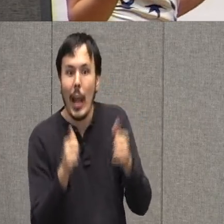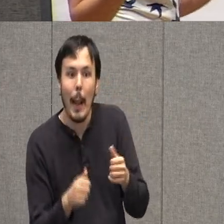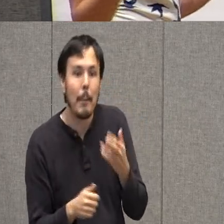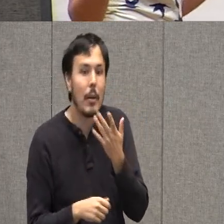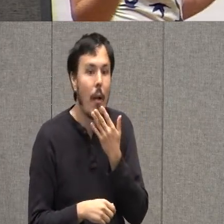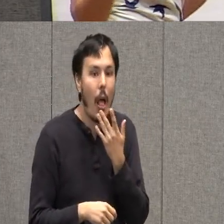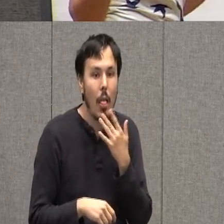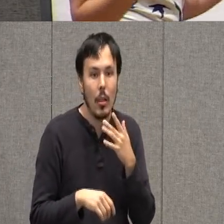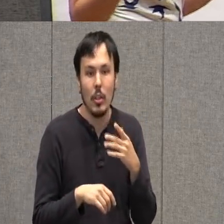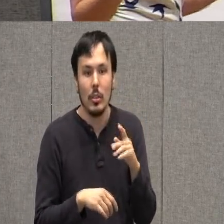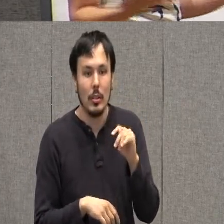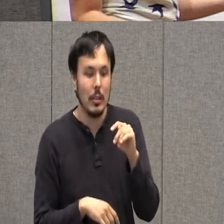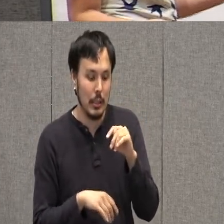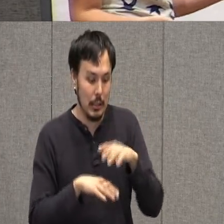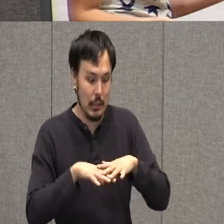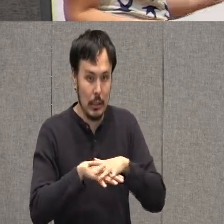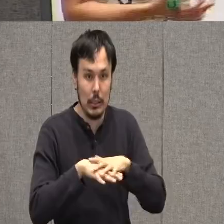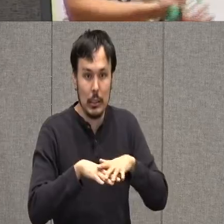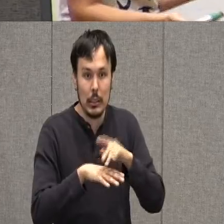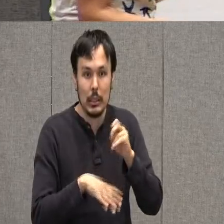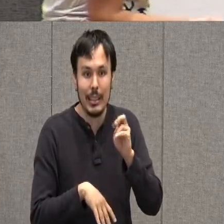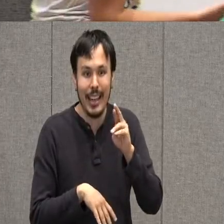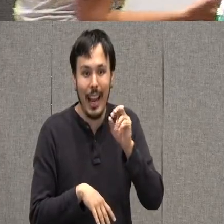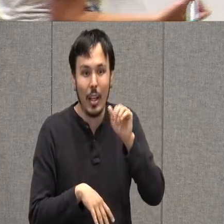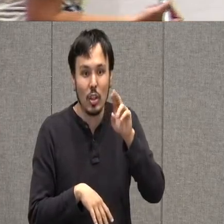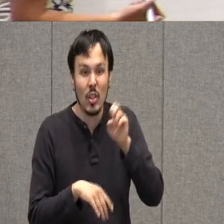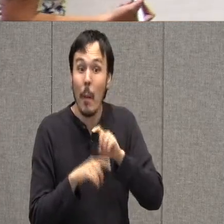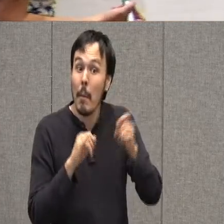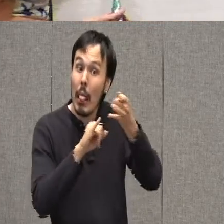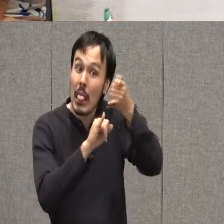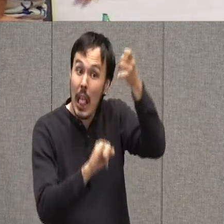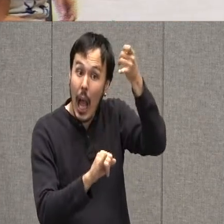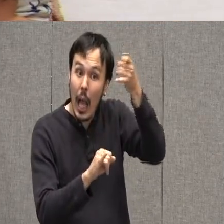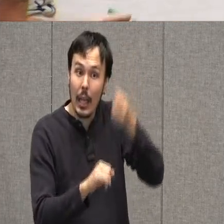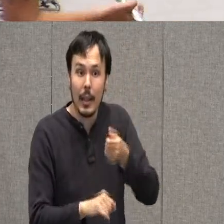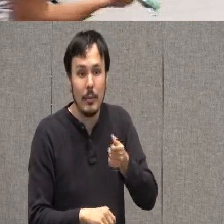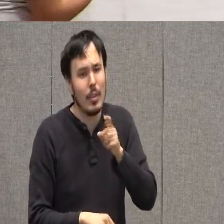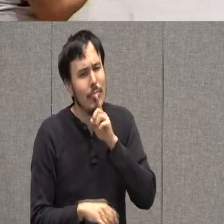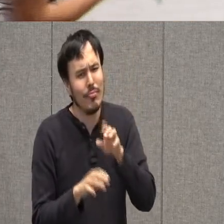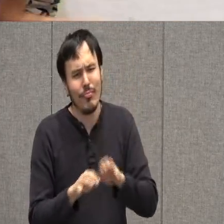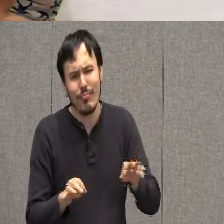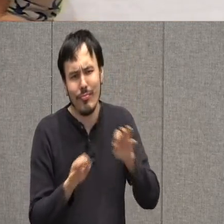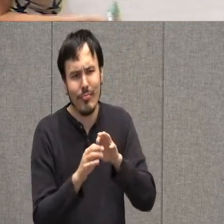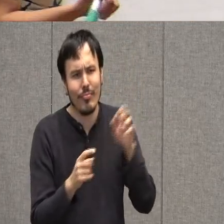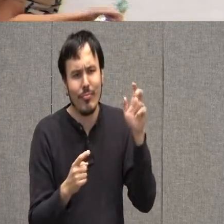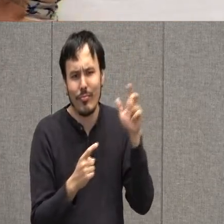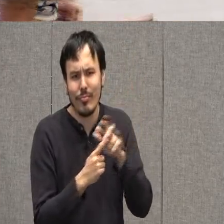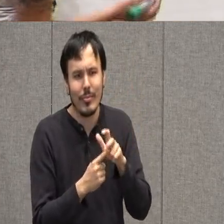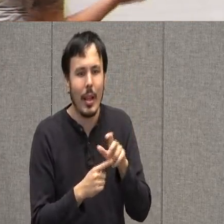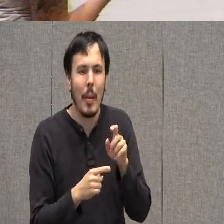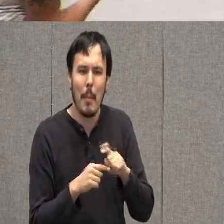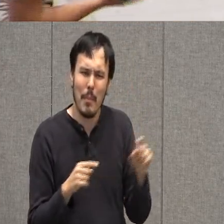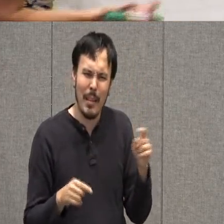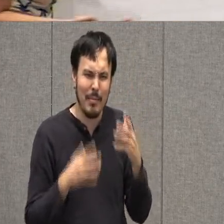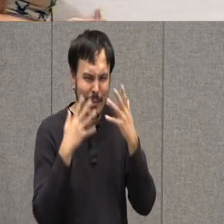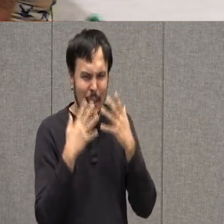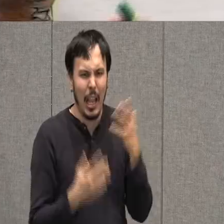But lines are really the backbone of art. They add so much. So yeah, I don't know why it became a sad face, but whatever. This is what we're doing.